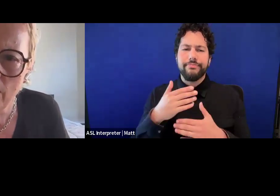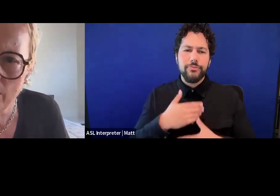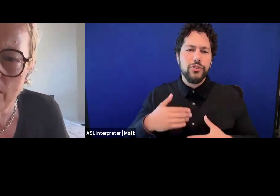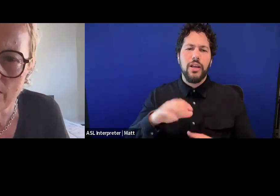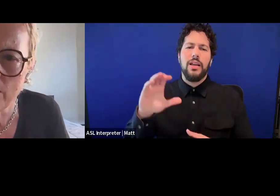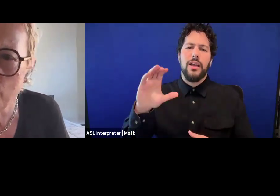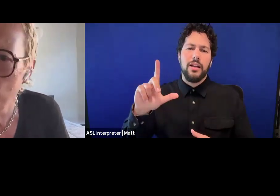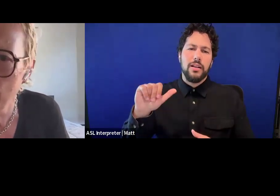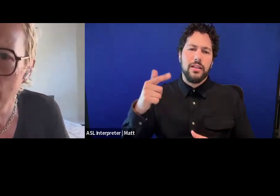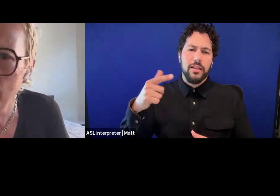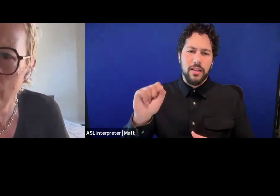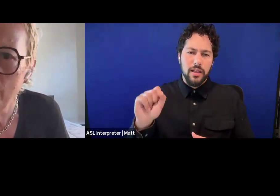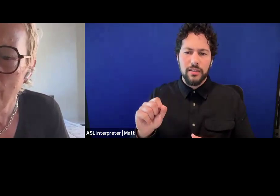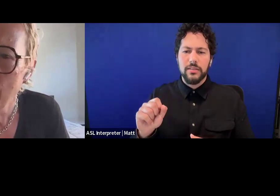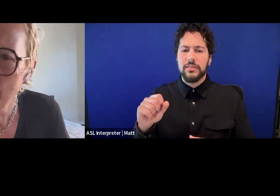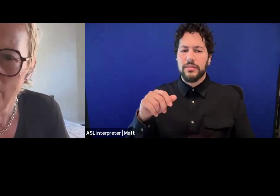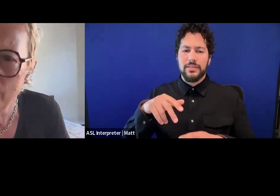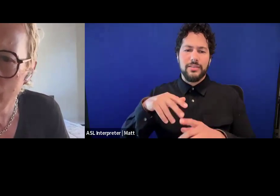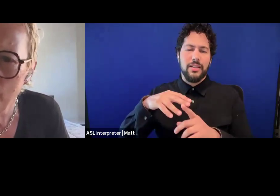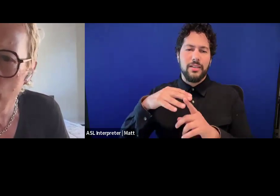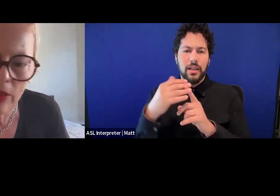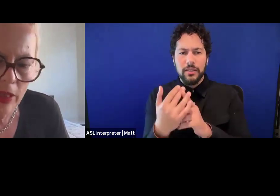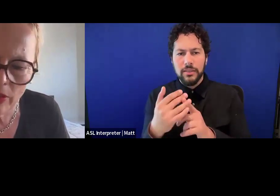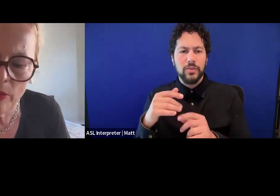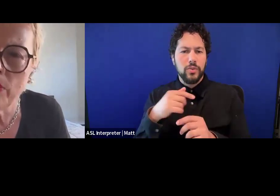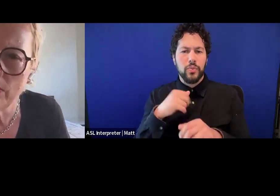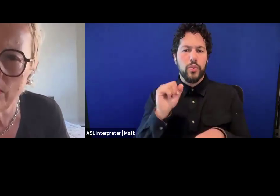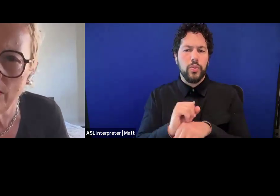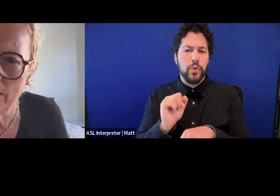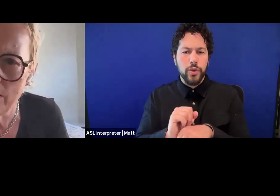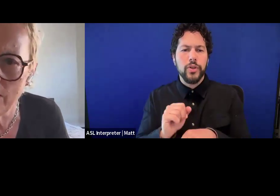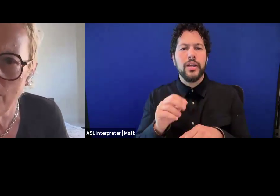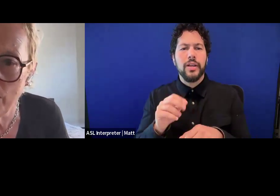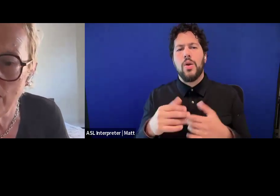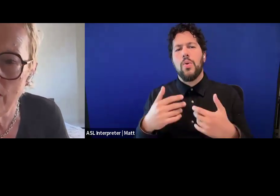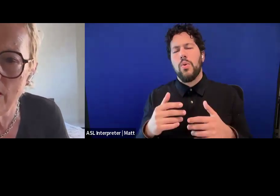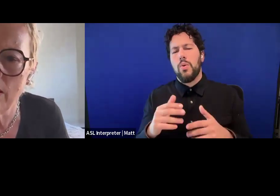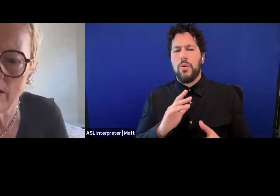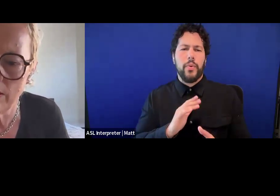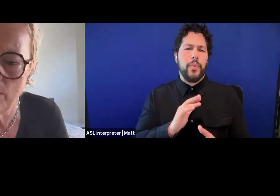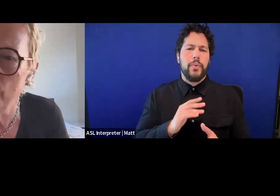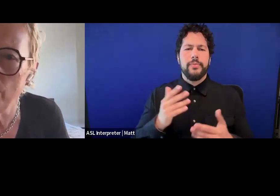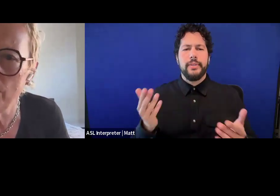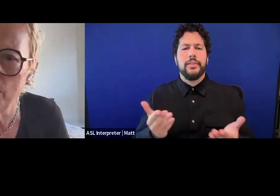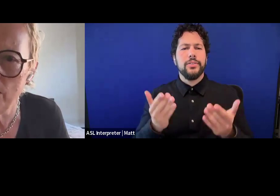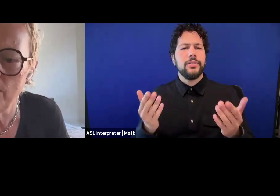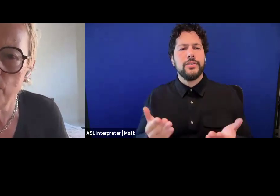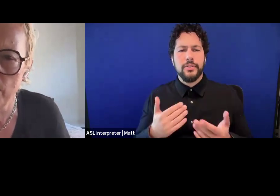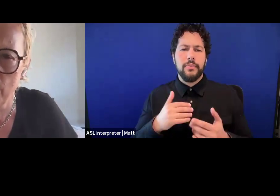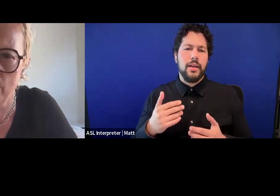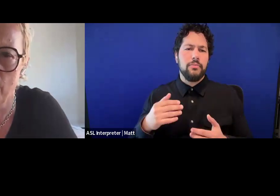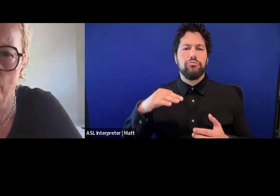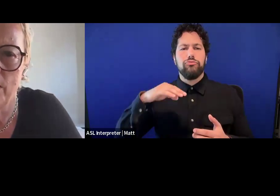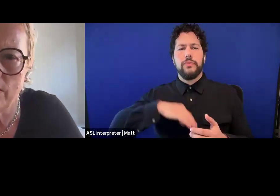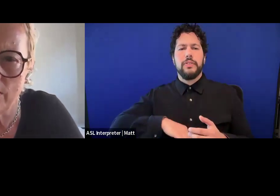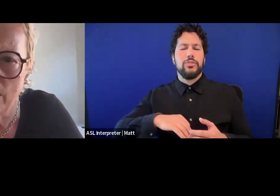the concepts that we're working in, um, just what an incredible luxury it is to be here, and a privilege to be at this particular time in history.